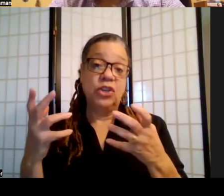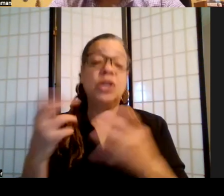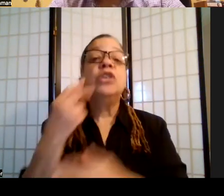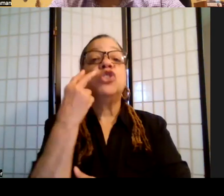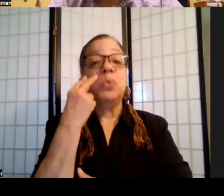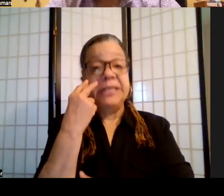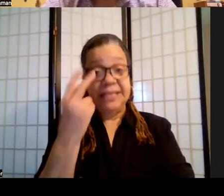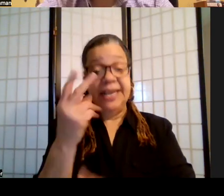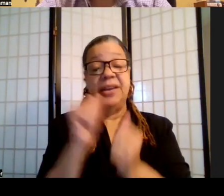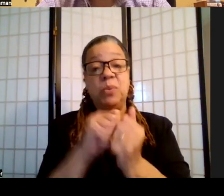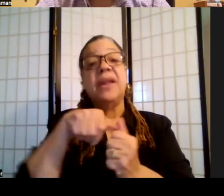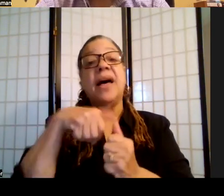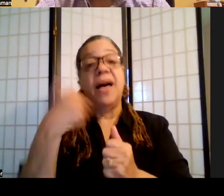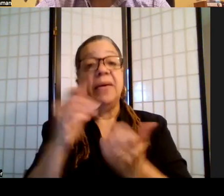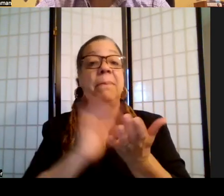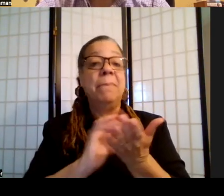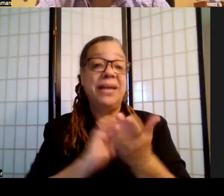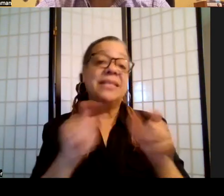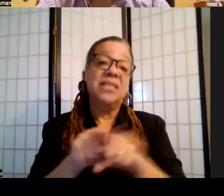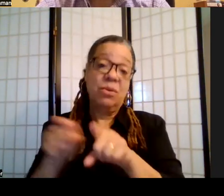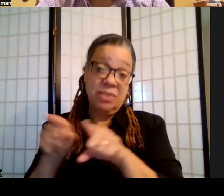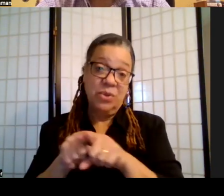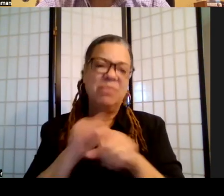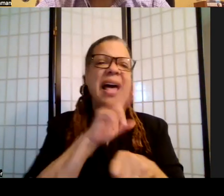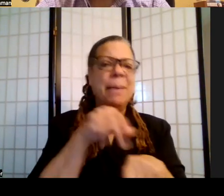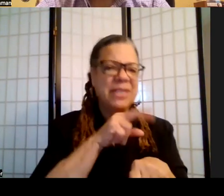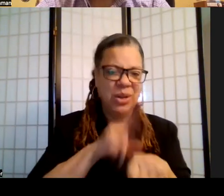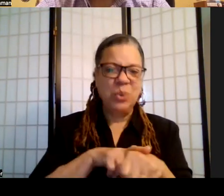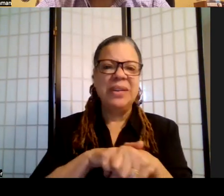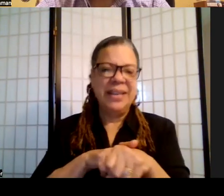more than any others. Absolutely, absolutely. Yeah.